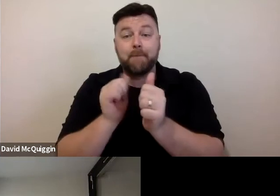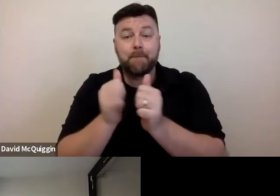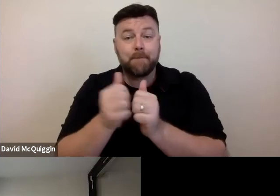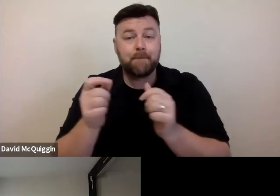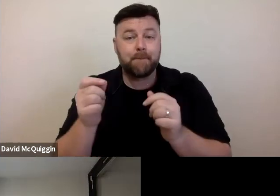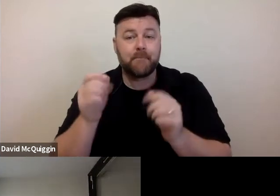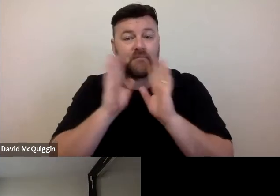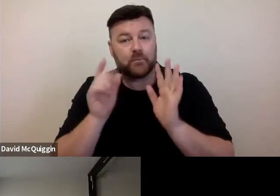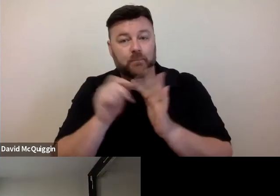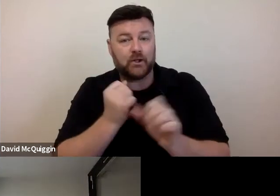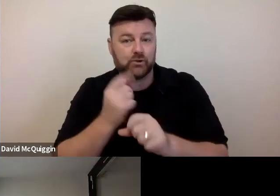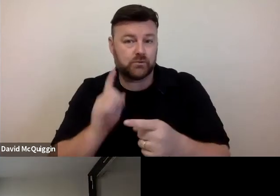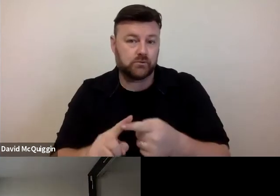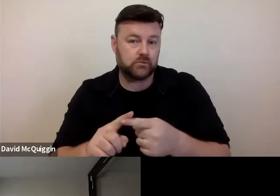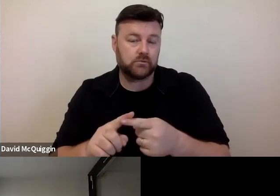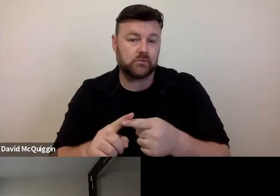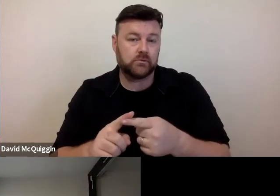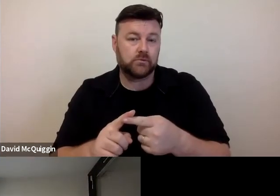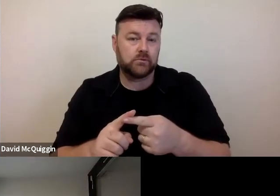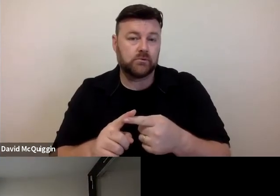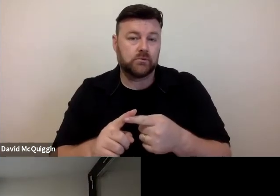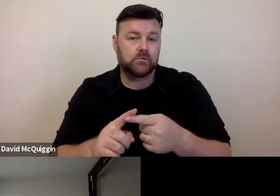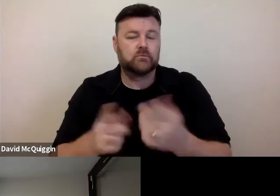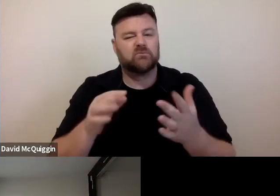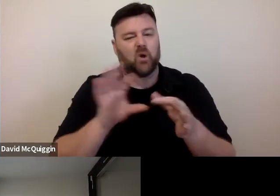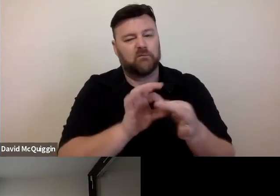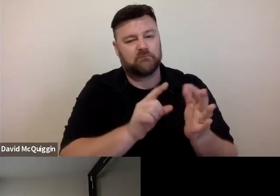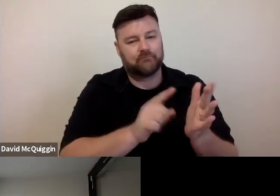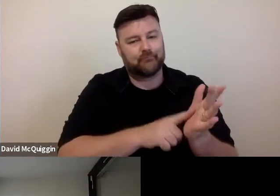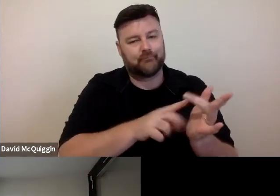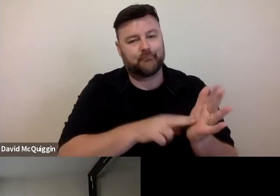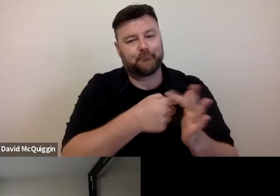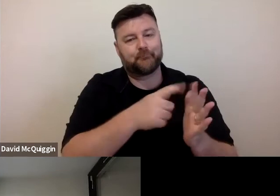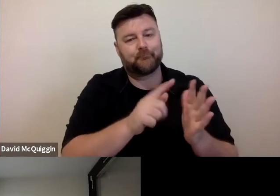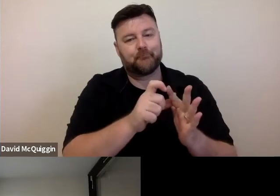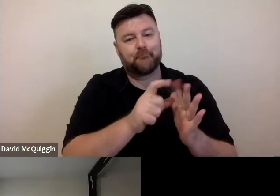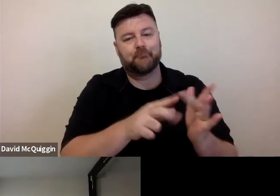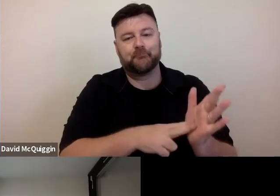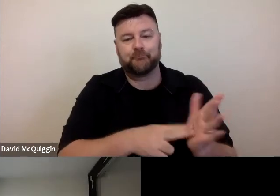or whatever - well, not LinkedIn, obviously - or I could go to Qataqu